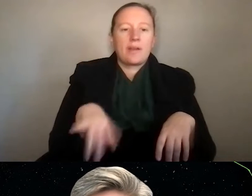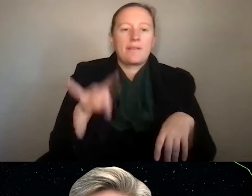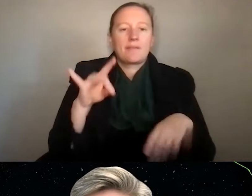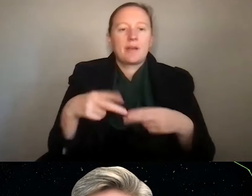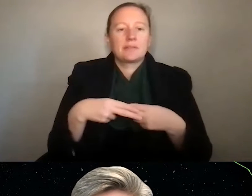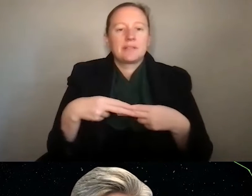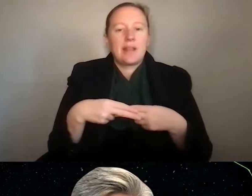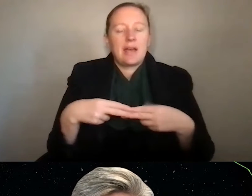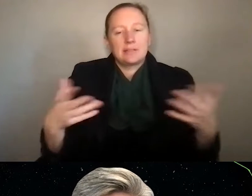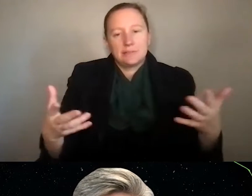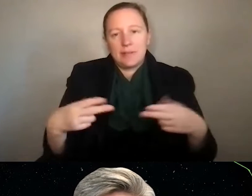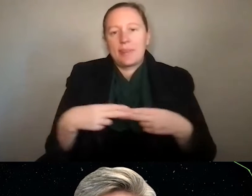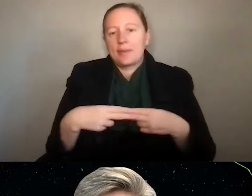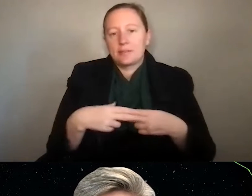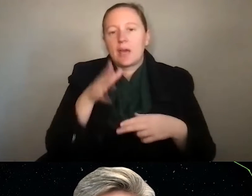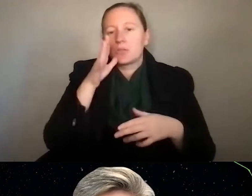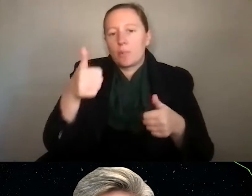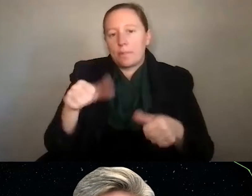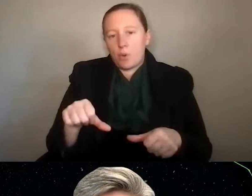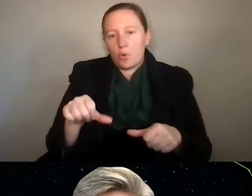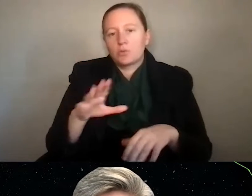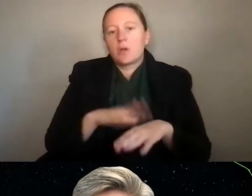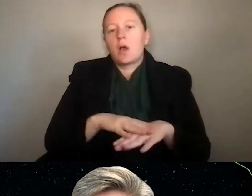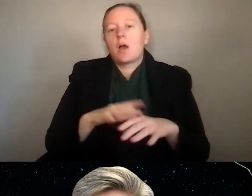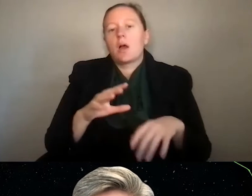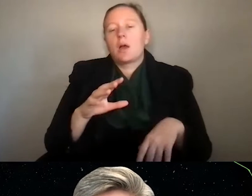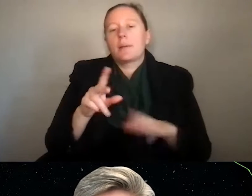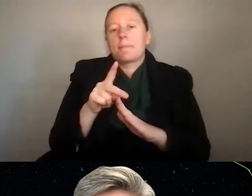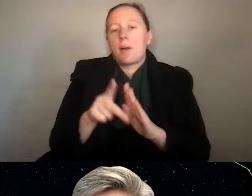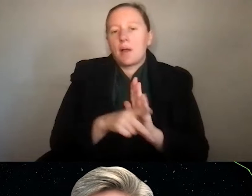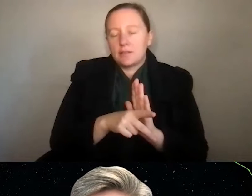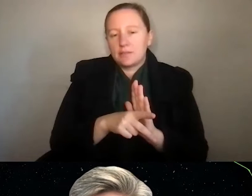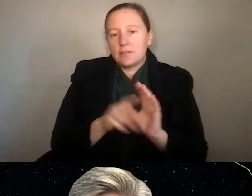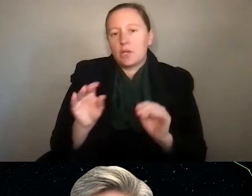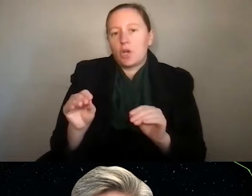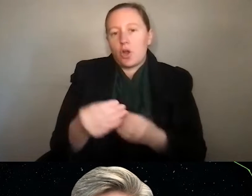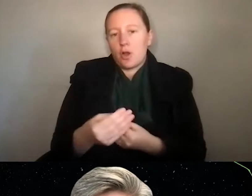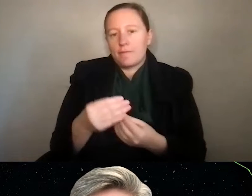The slides we posted on our policy office outreach website,